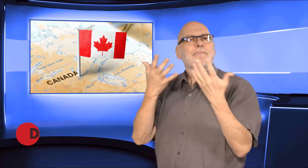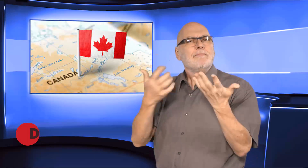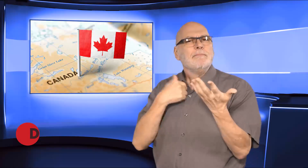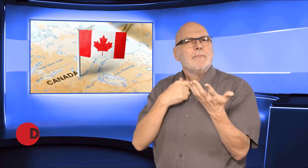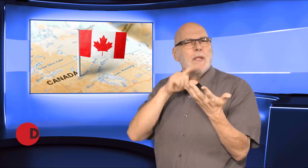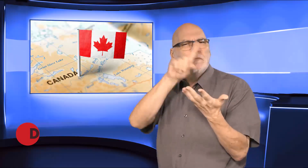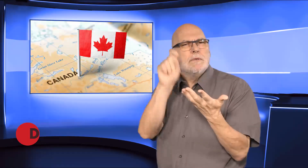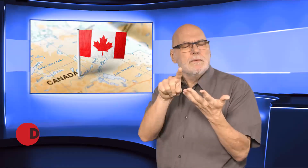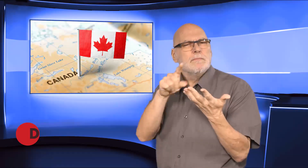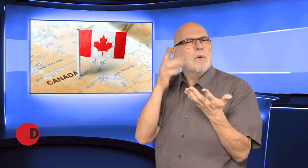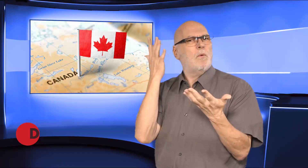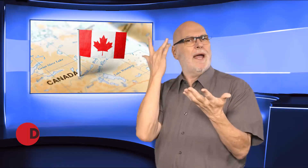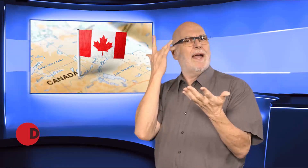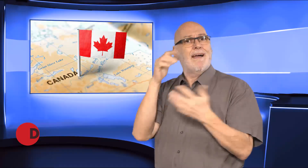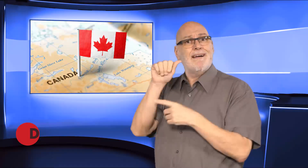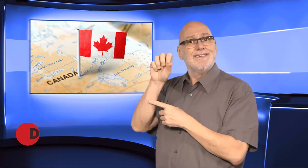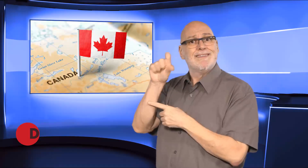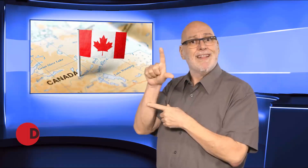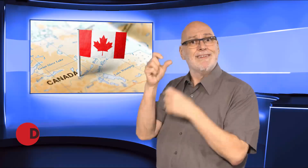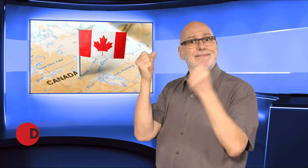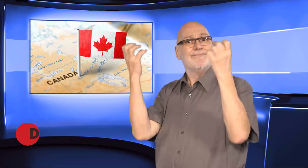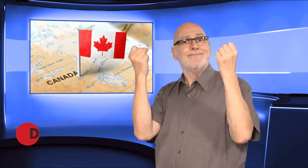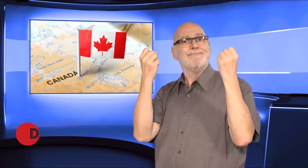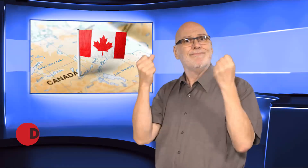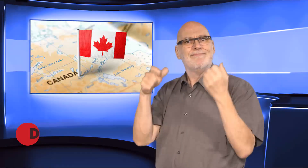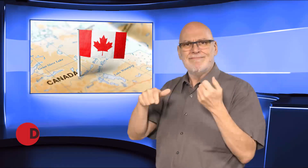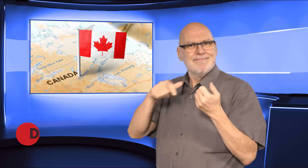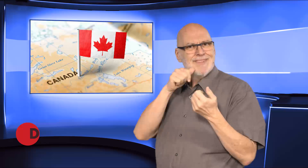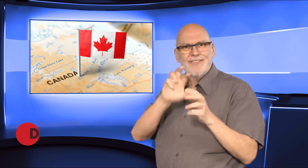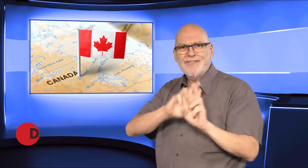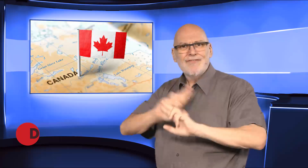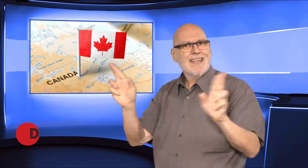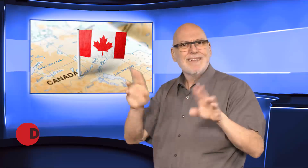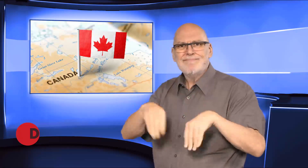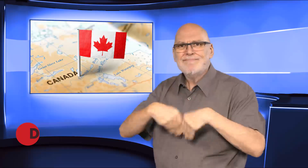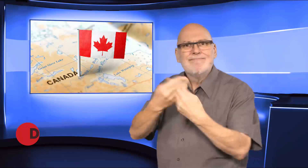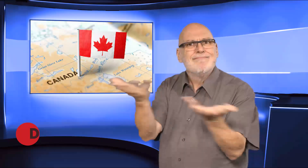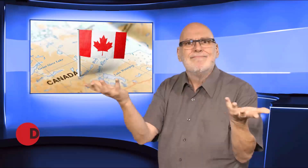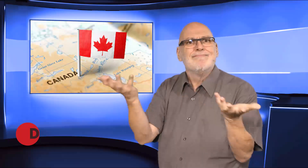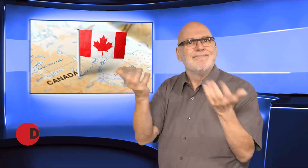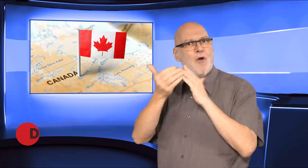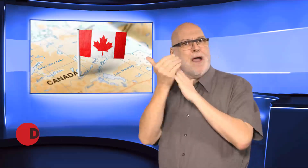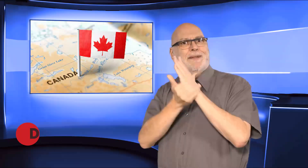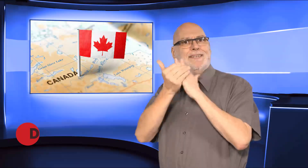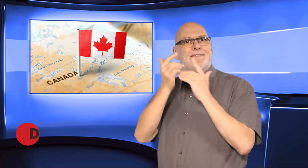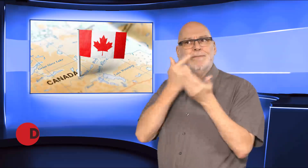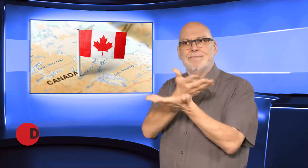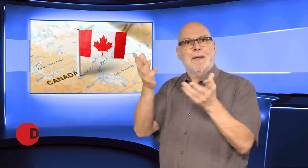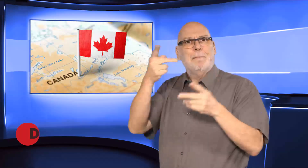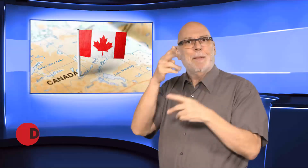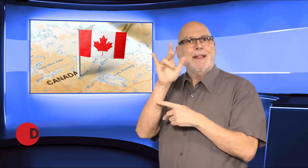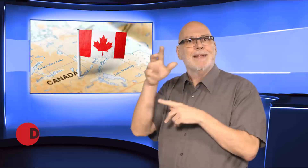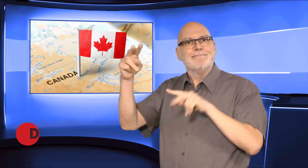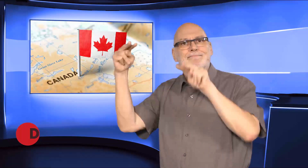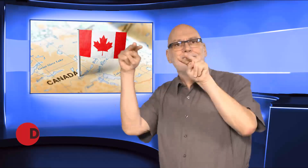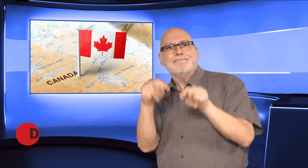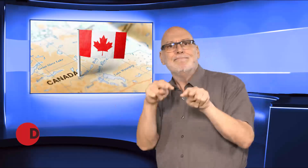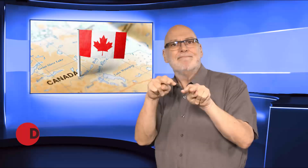Why is the ASL format not readily provided automatically upon publication of